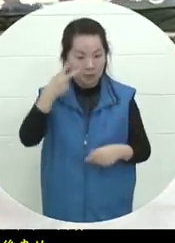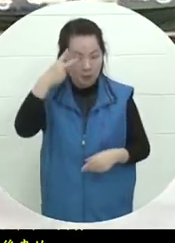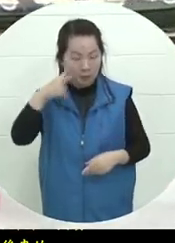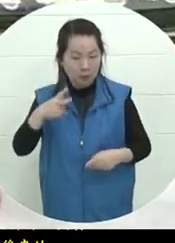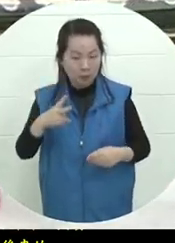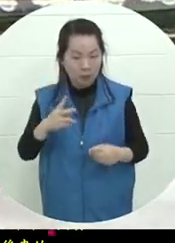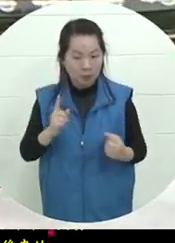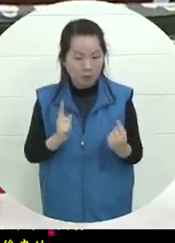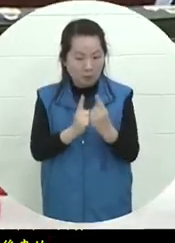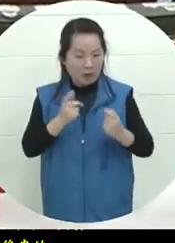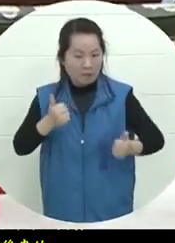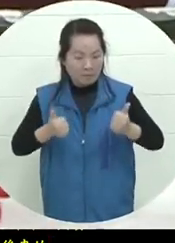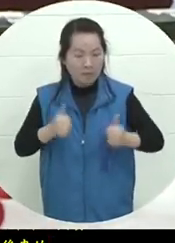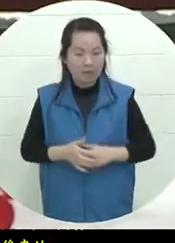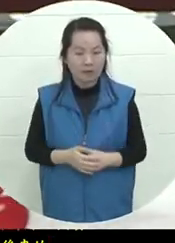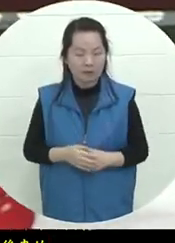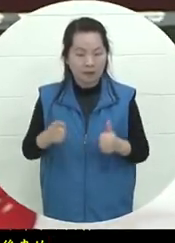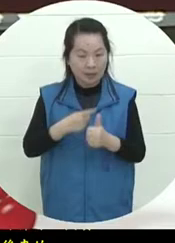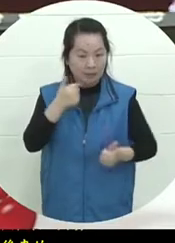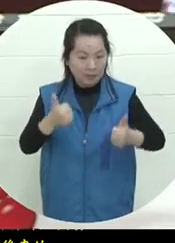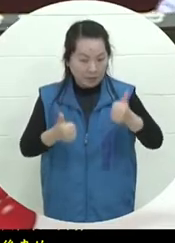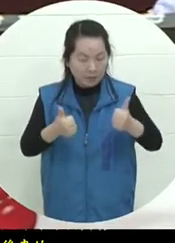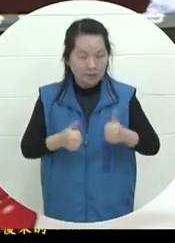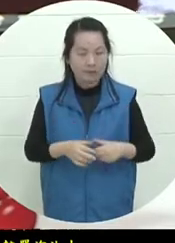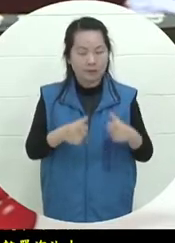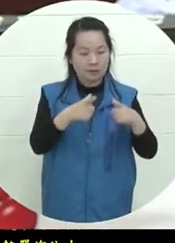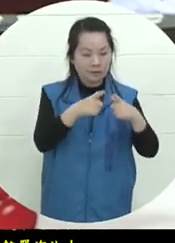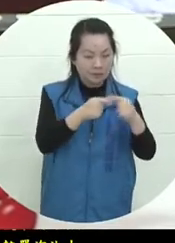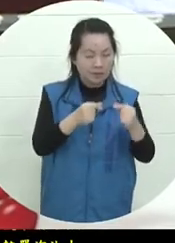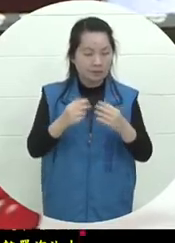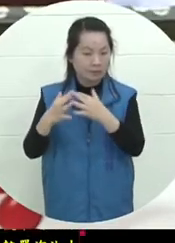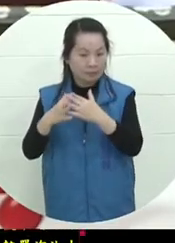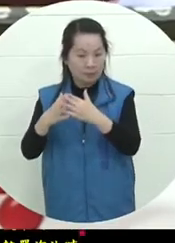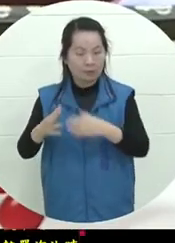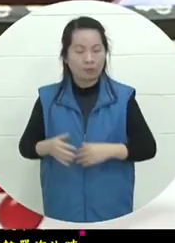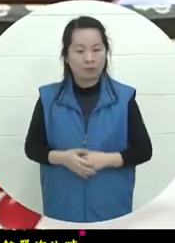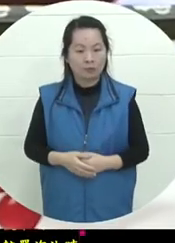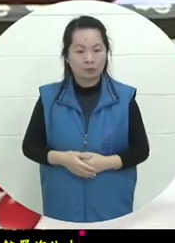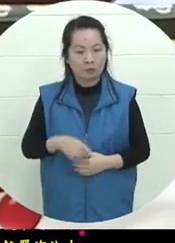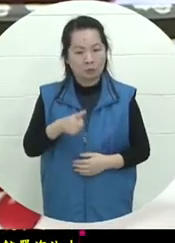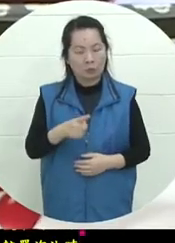, and then Japan won the final championship. It's really a classic with the United States.